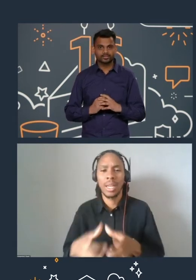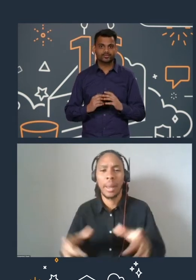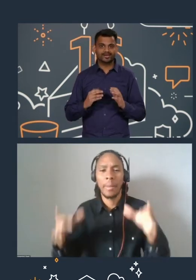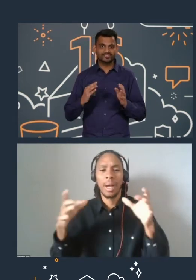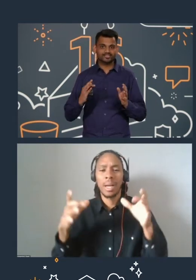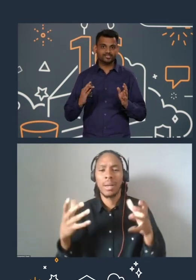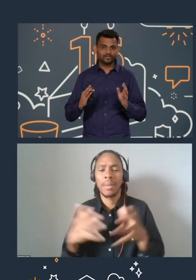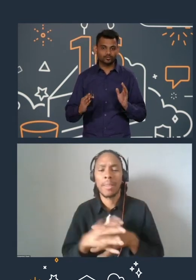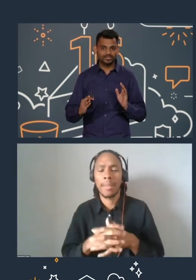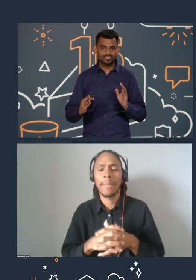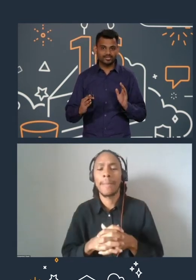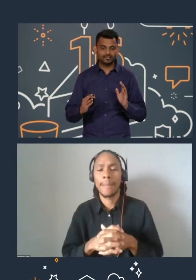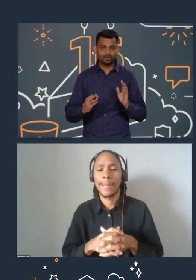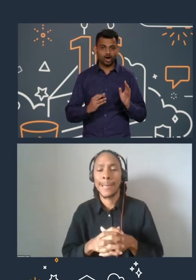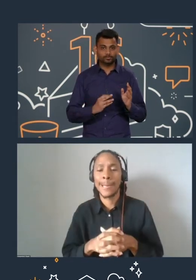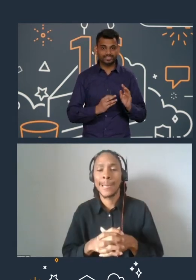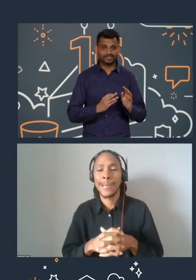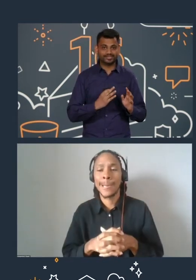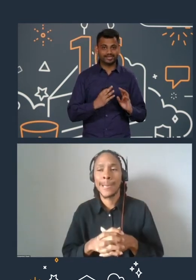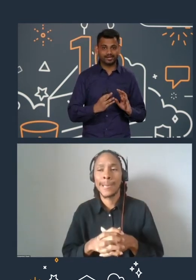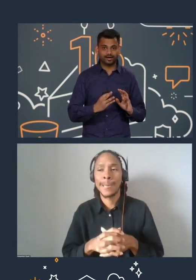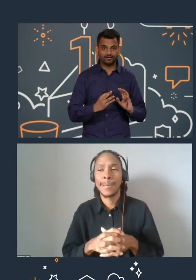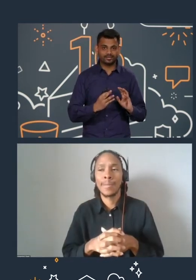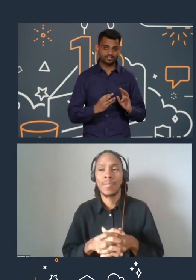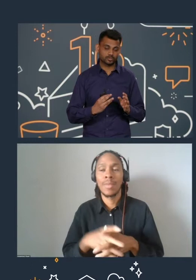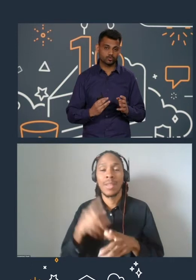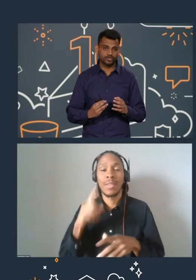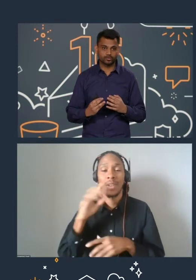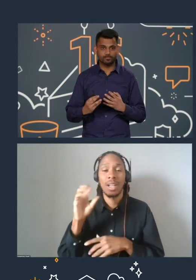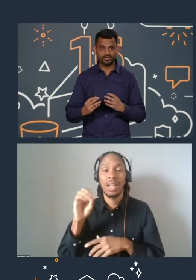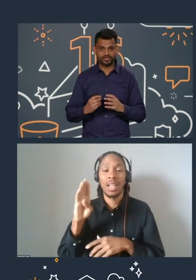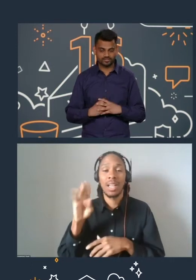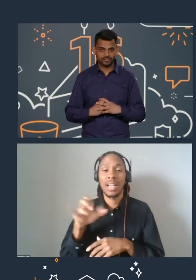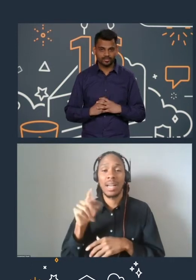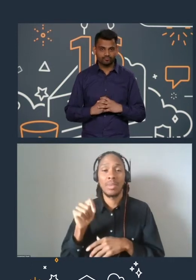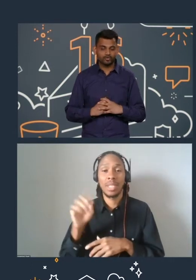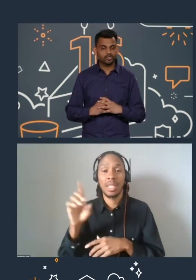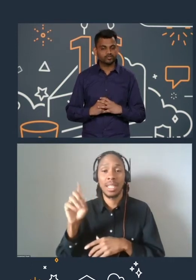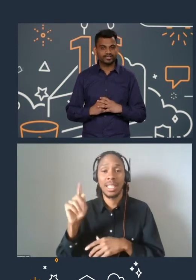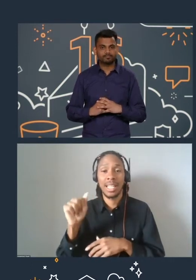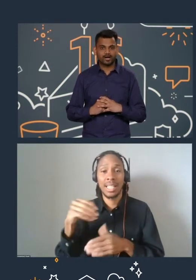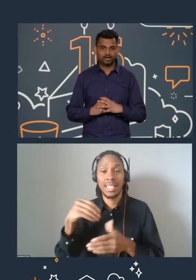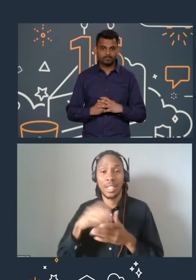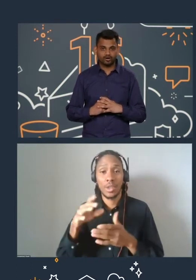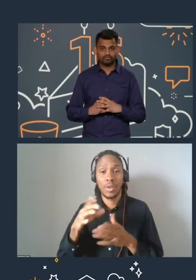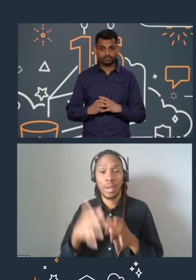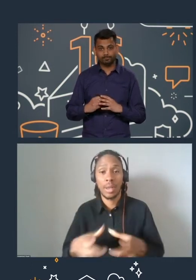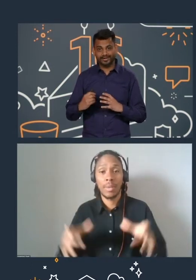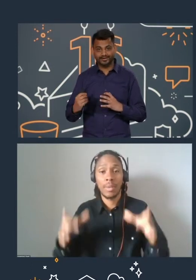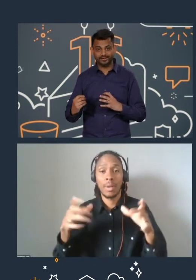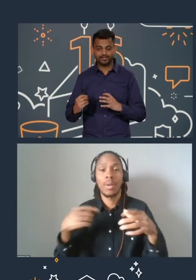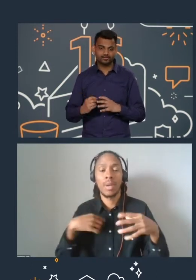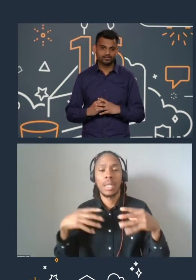So, in addition to the object data that is stored in your buckets, we also take backup of metadata,